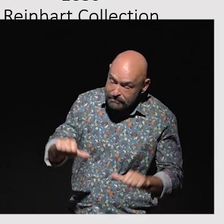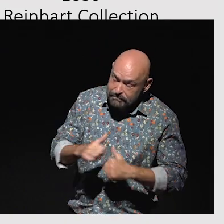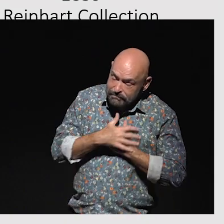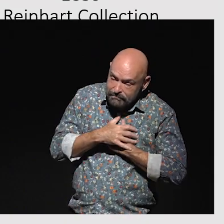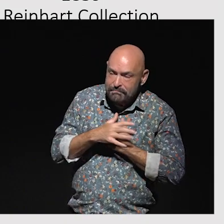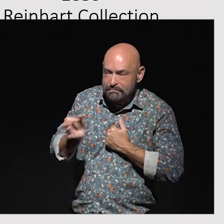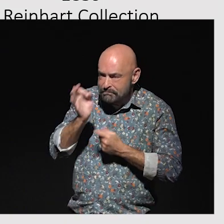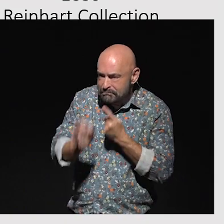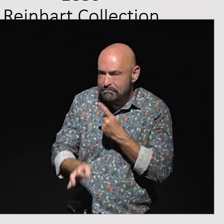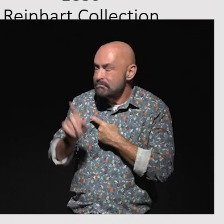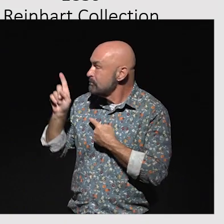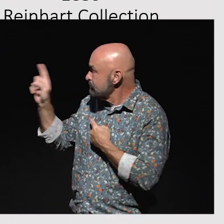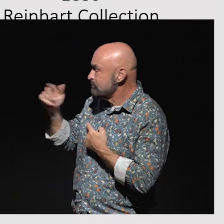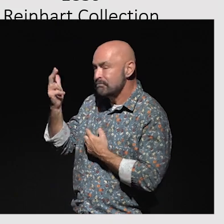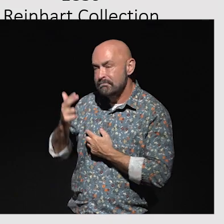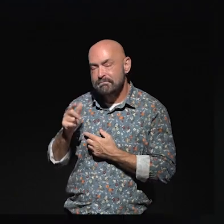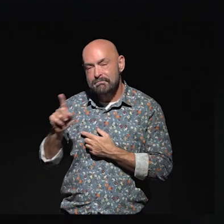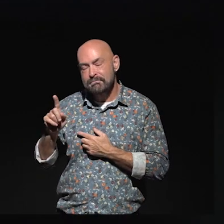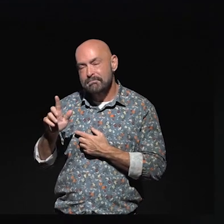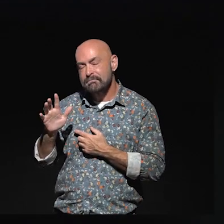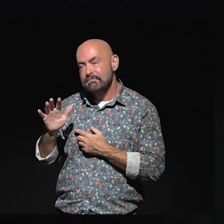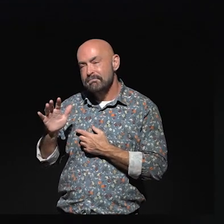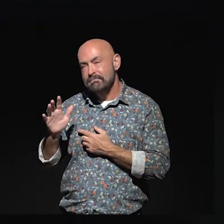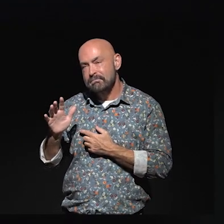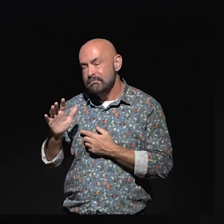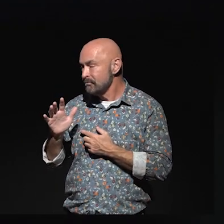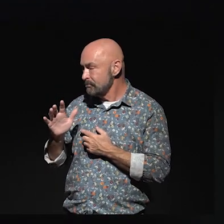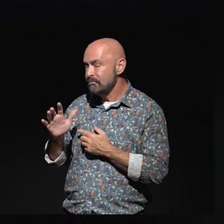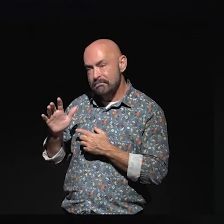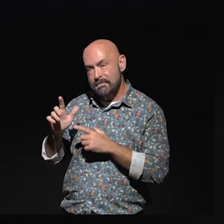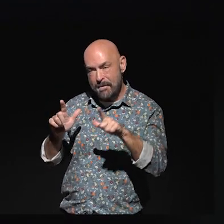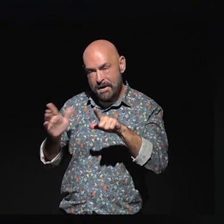And, in this portrait on the left, you see a portrait